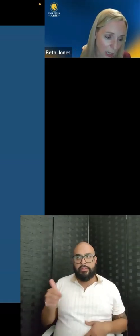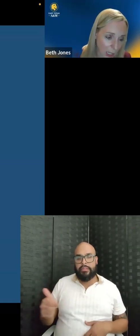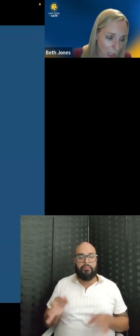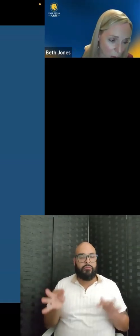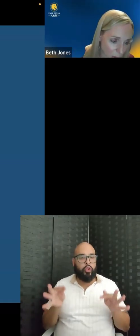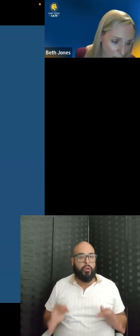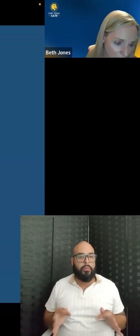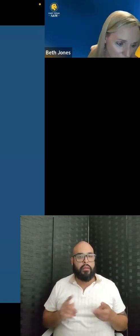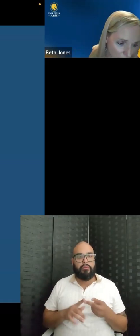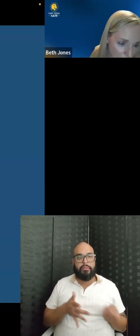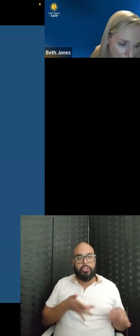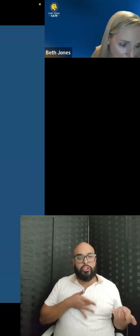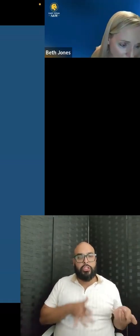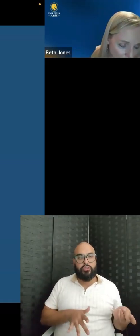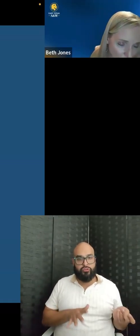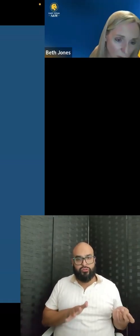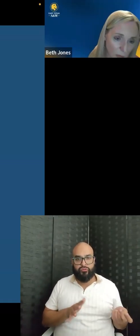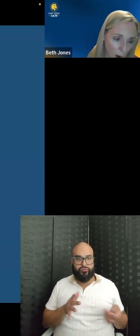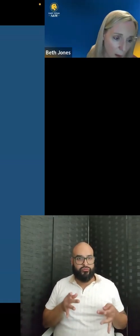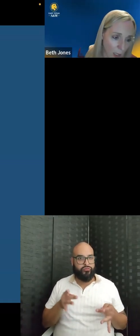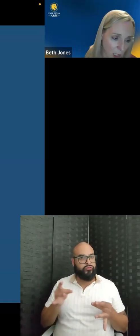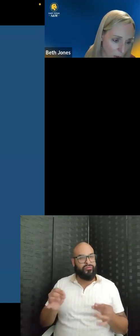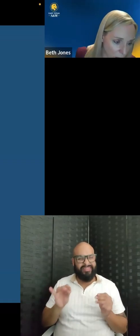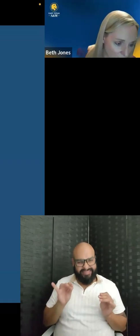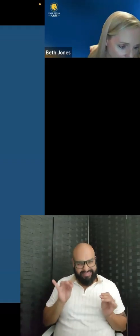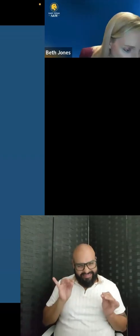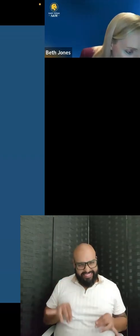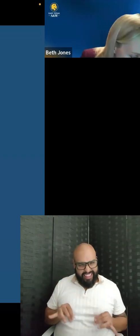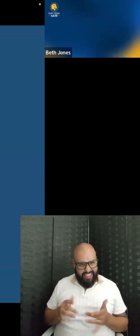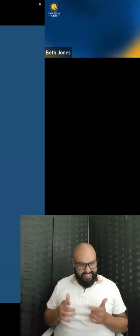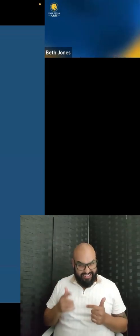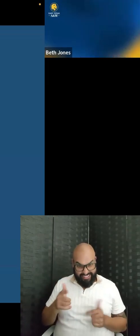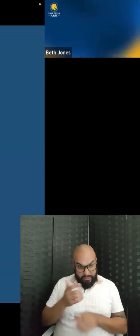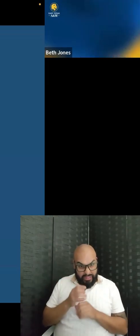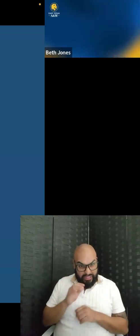Are they getting those types of instruction from a teacher of students with visual impairments?